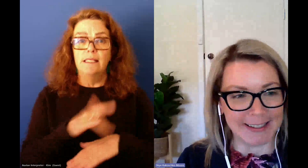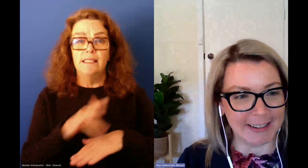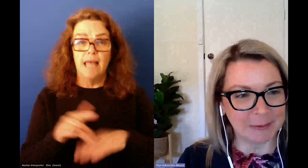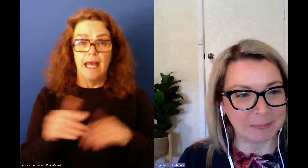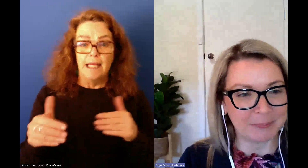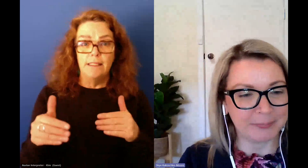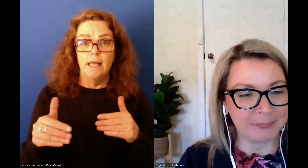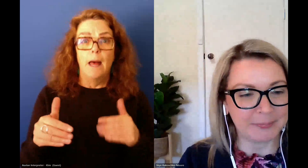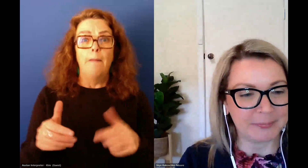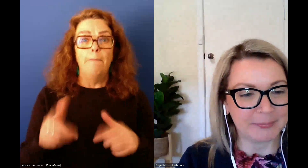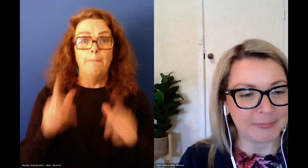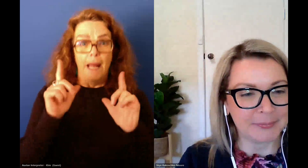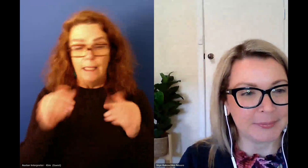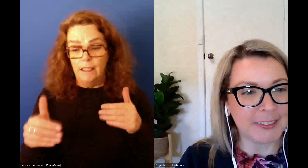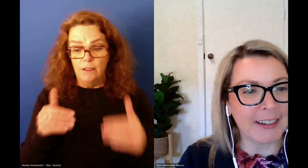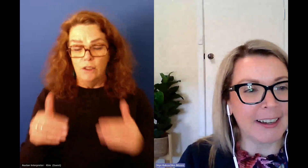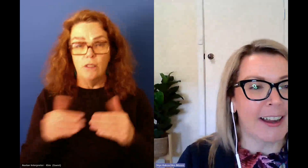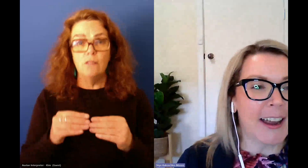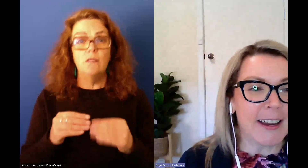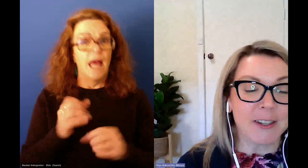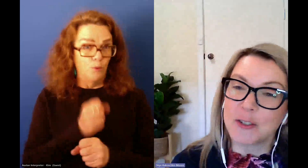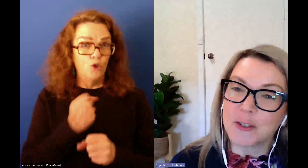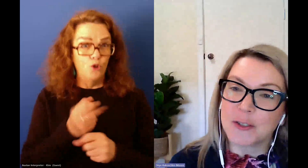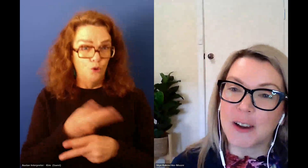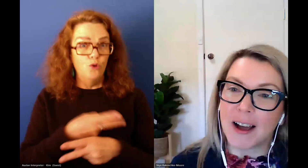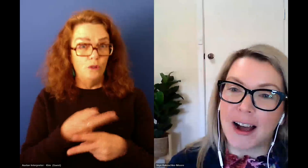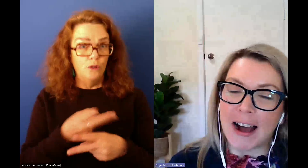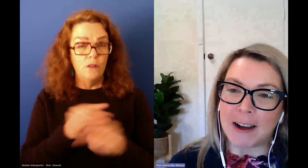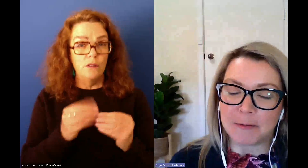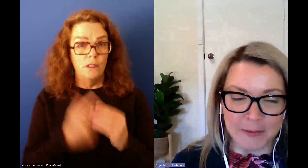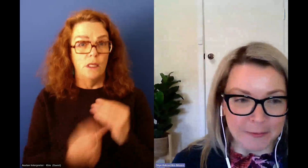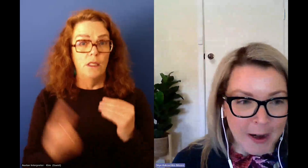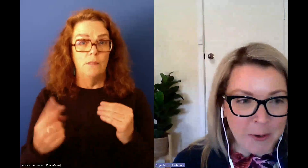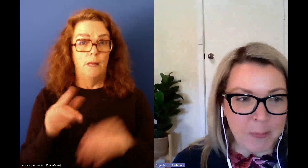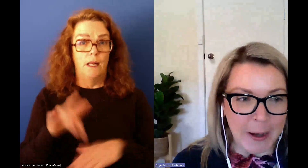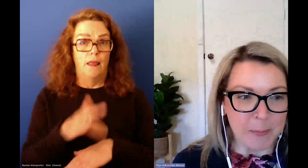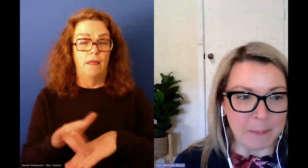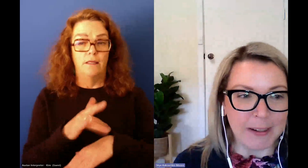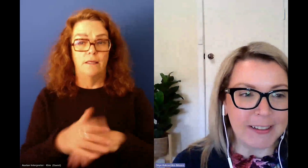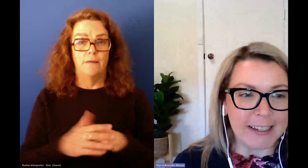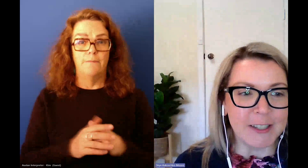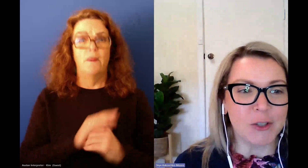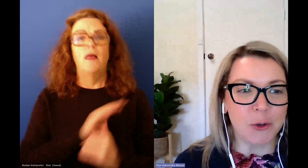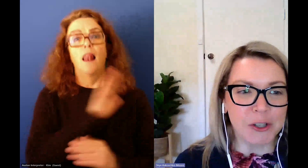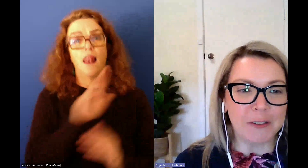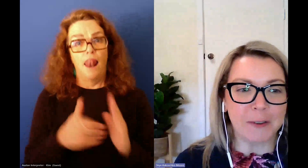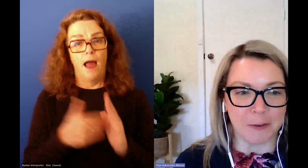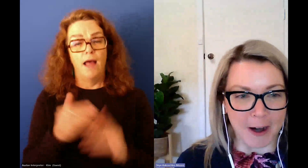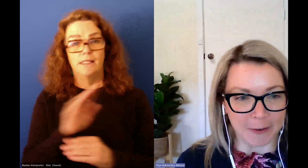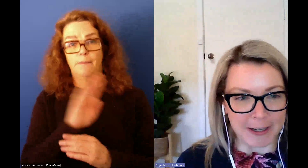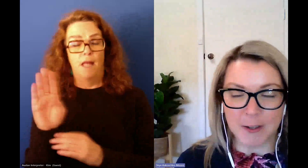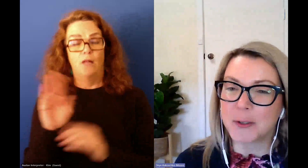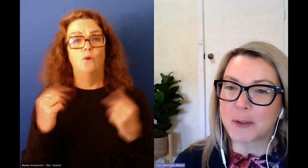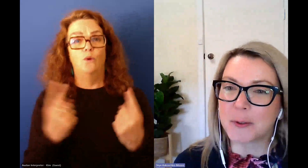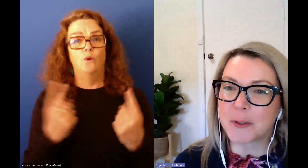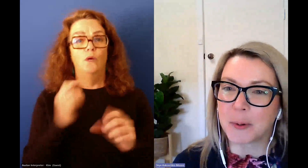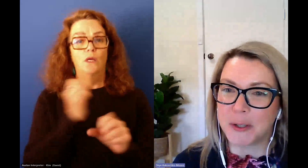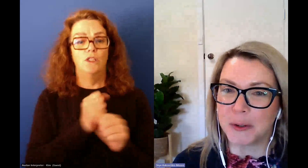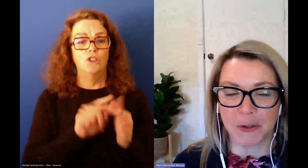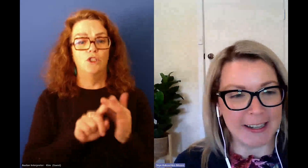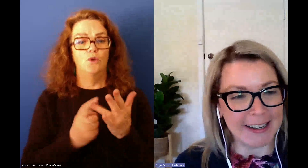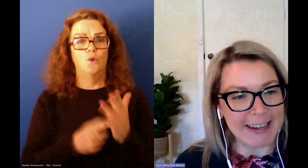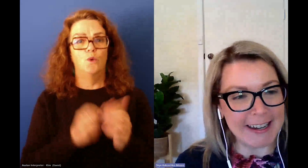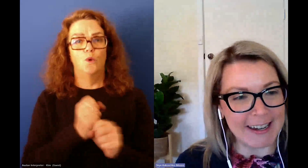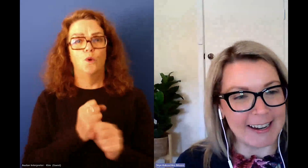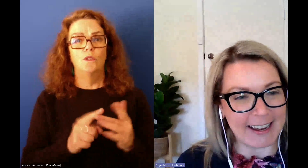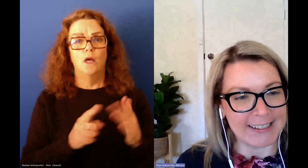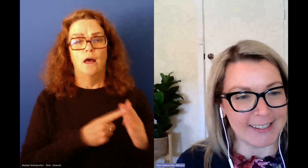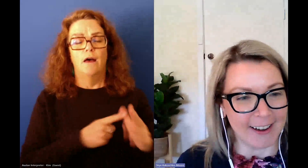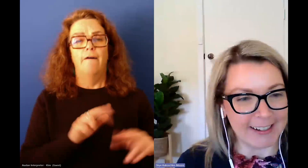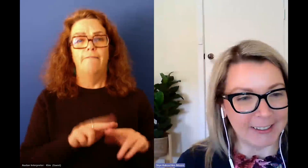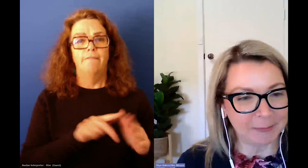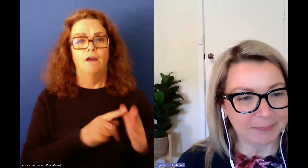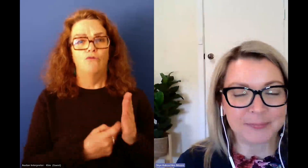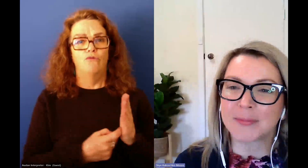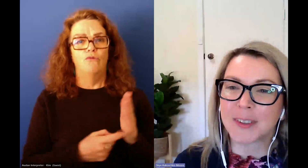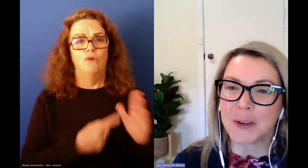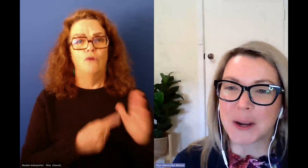theater. Our final panel member is Georgia Ferrari who's also a Youth Trainee here at CYDA who